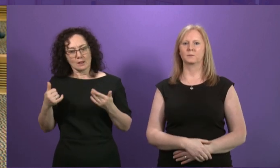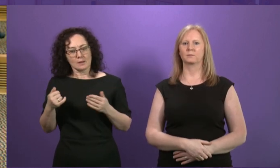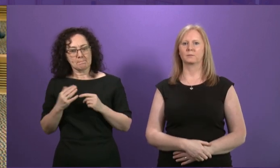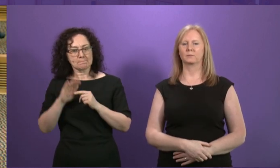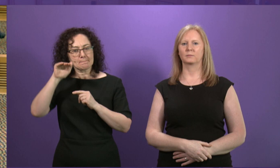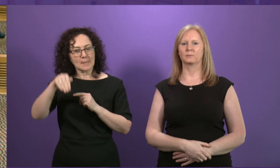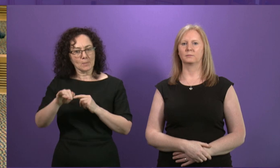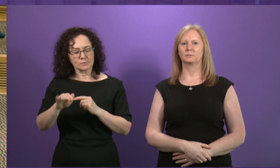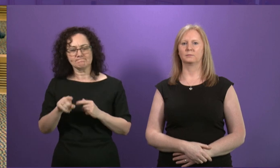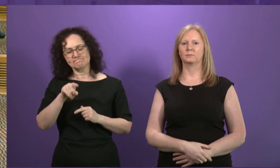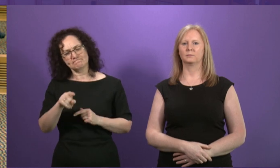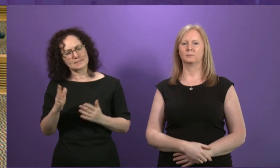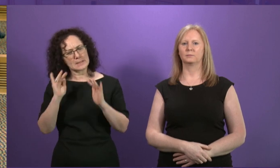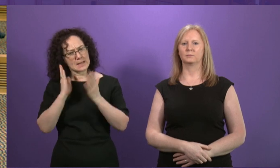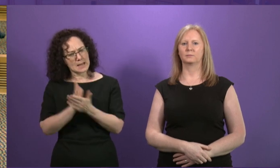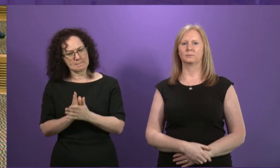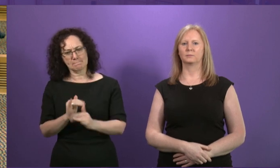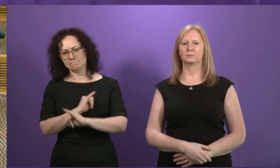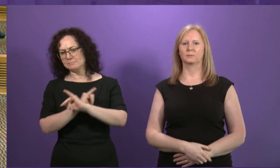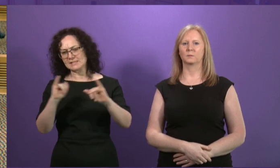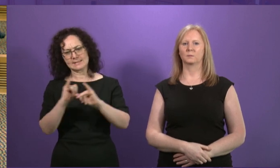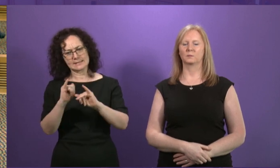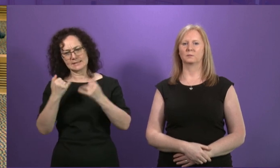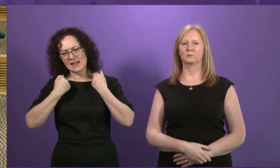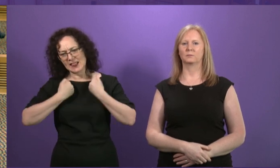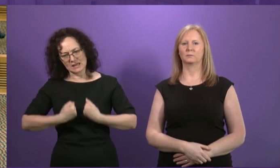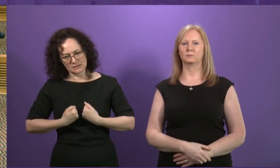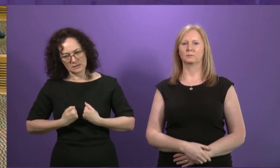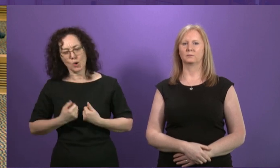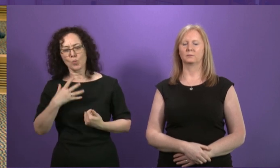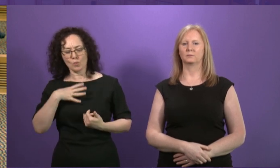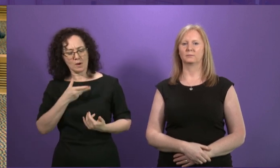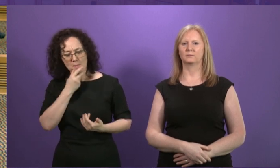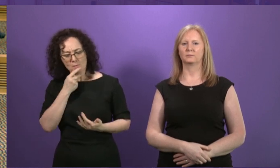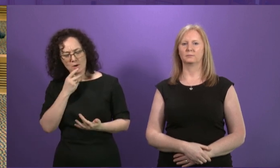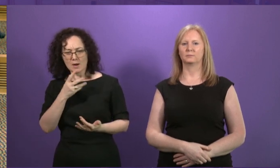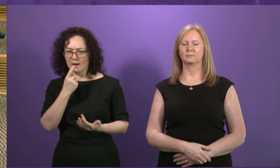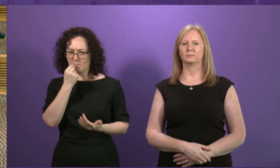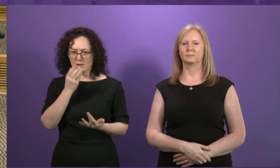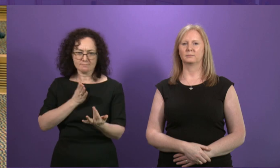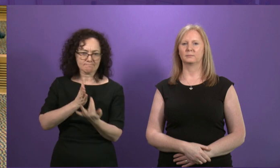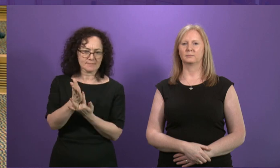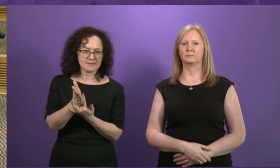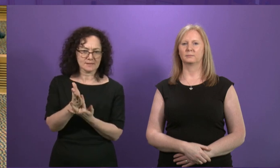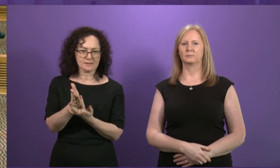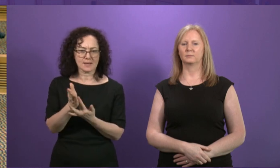illness. We want everyone in Scotland to have access to effective mental health services when they need them, which is why we set out in our programme for